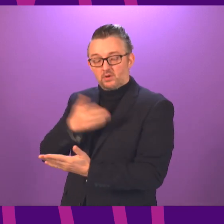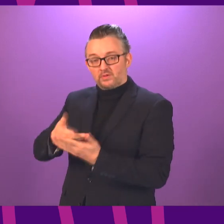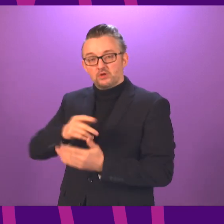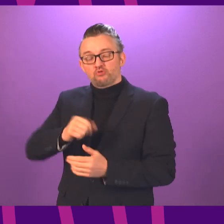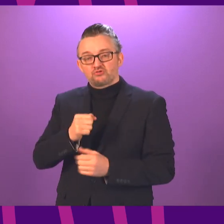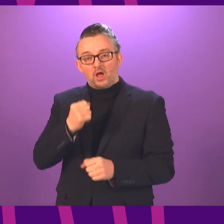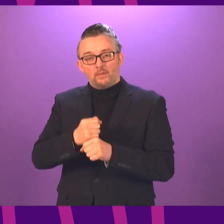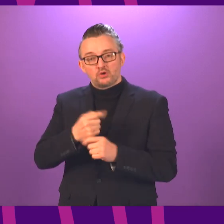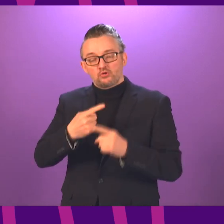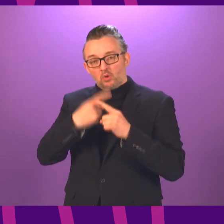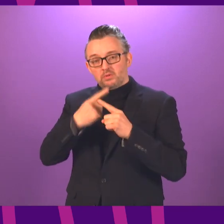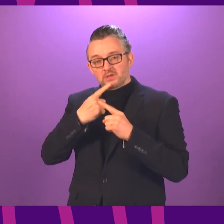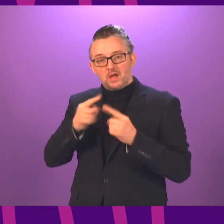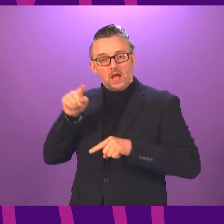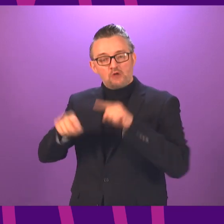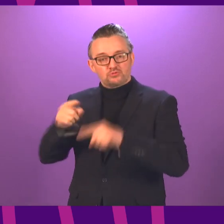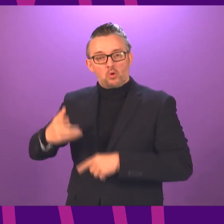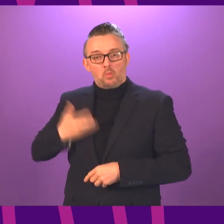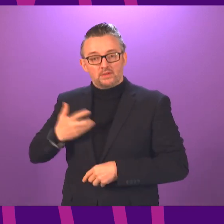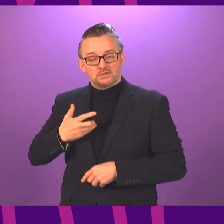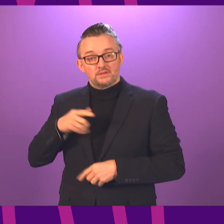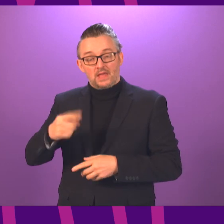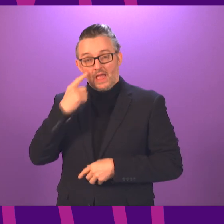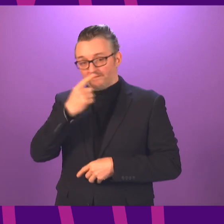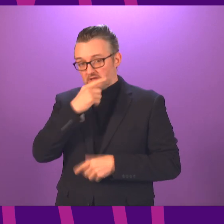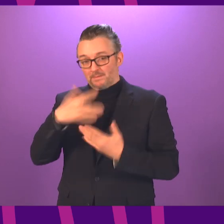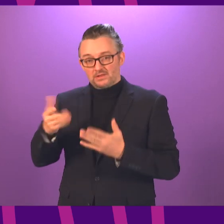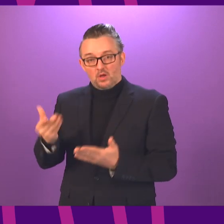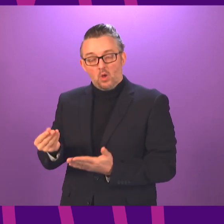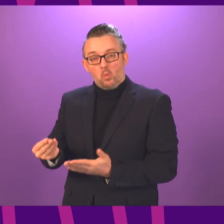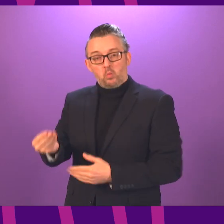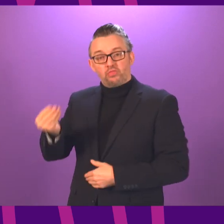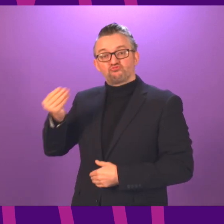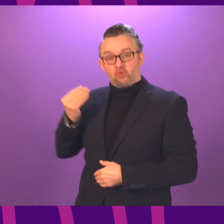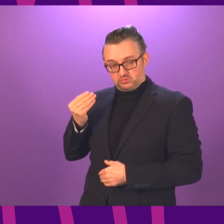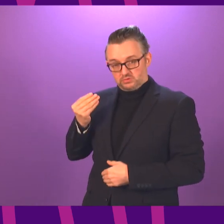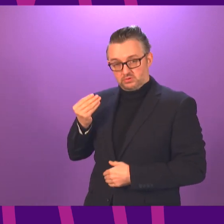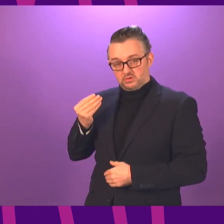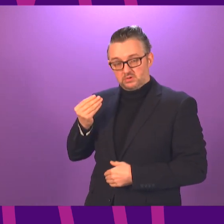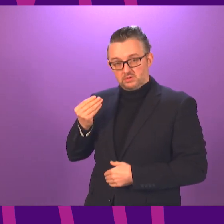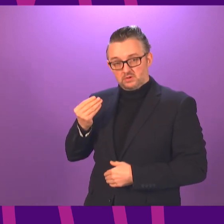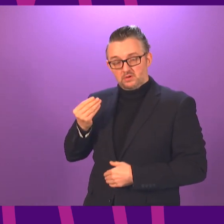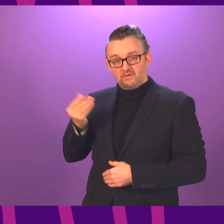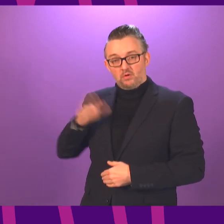of Harassment Complaints. That evidence has now been withdrawn at the insistence of the